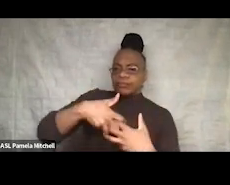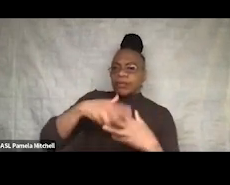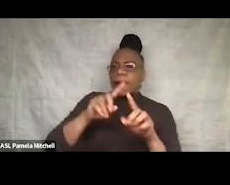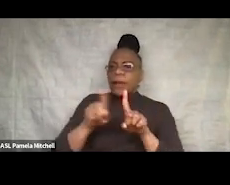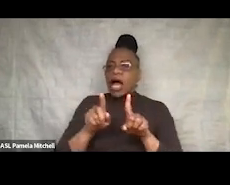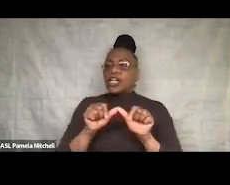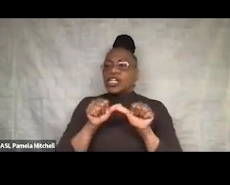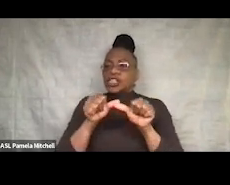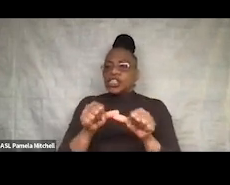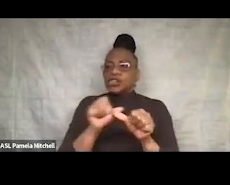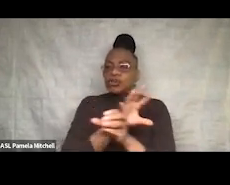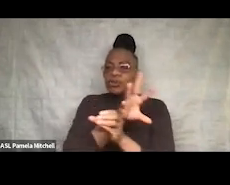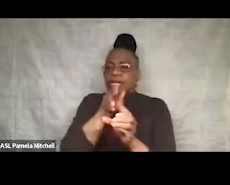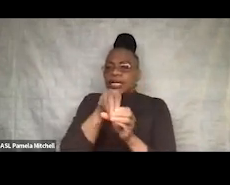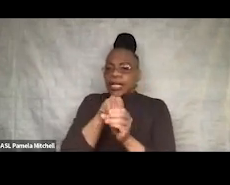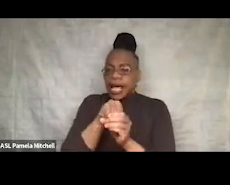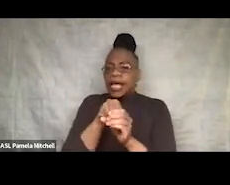in the same vision and mission that we have.